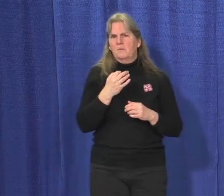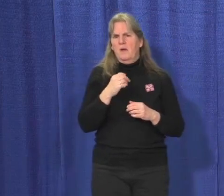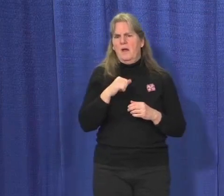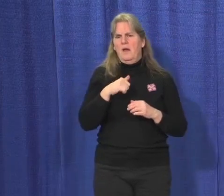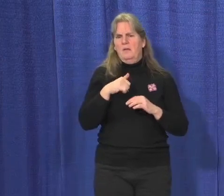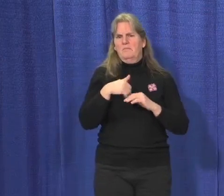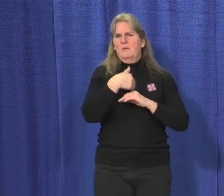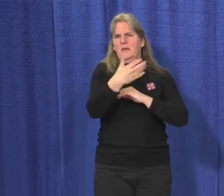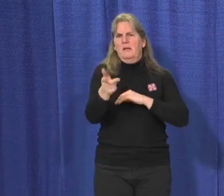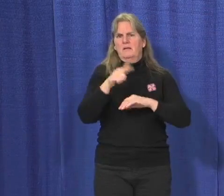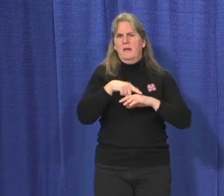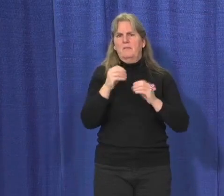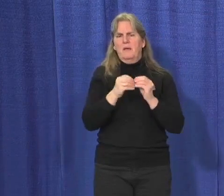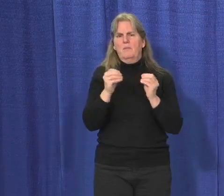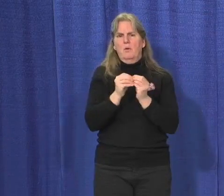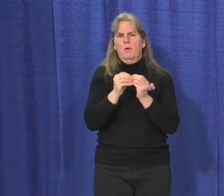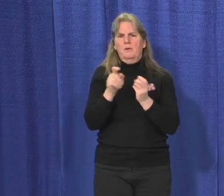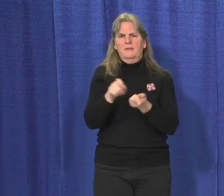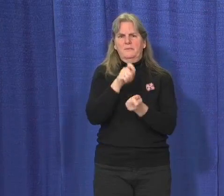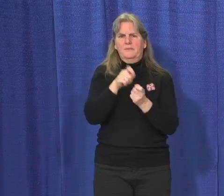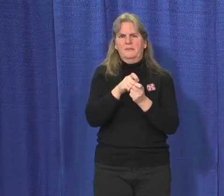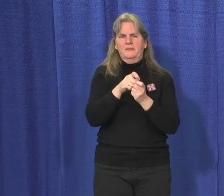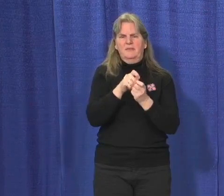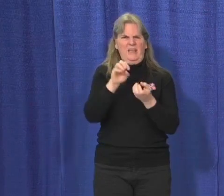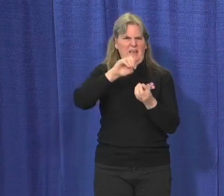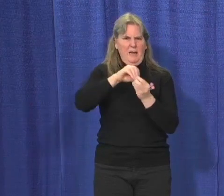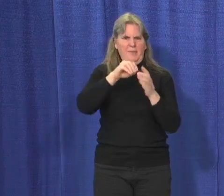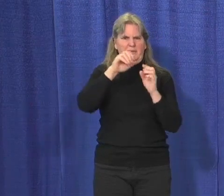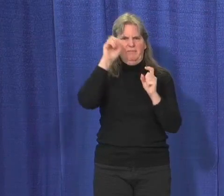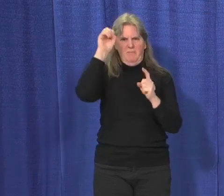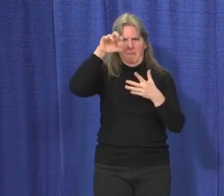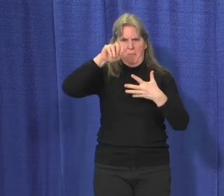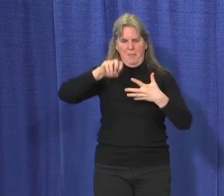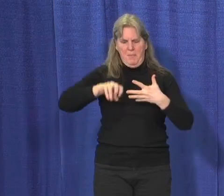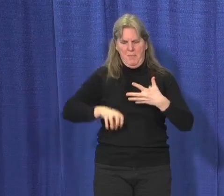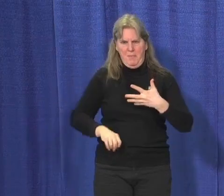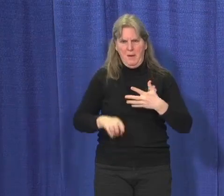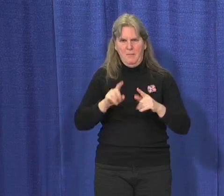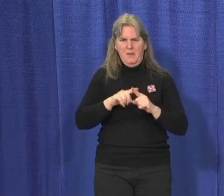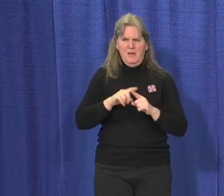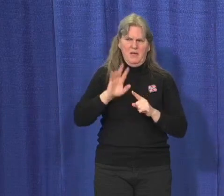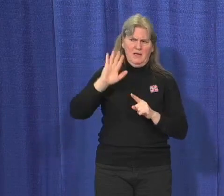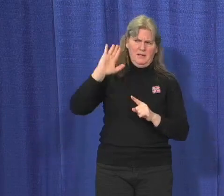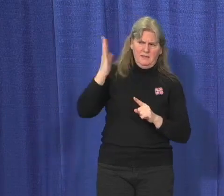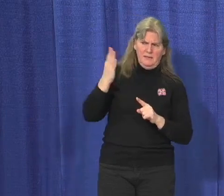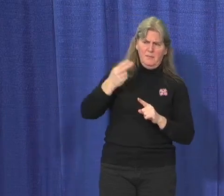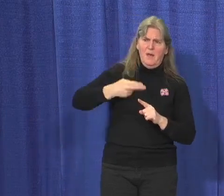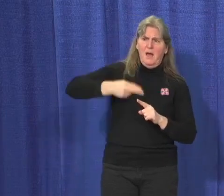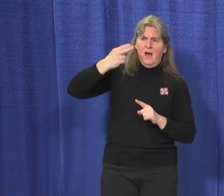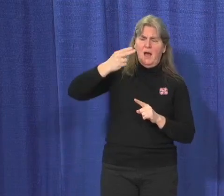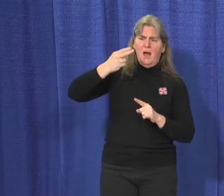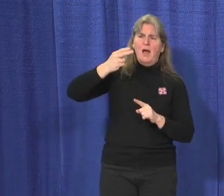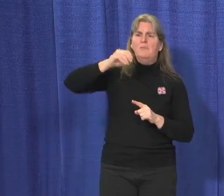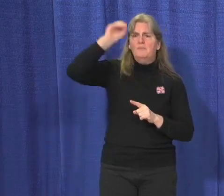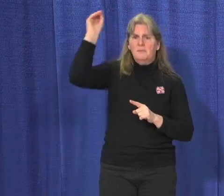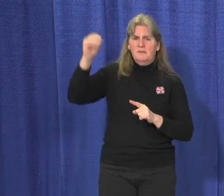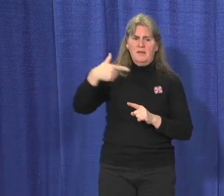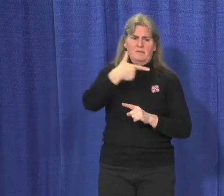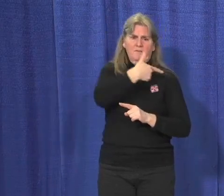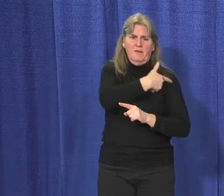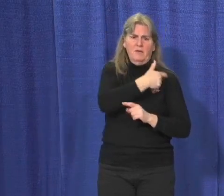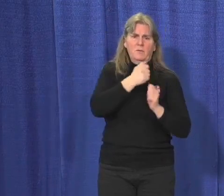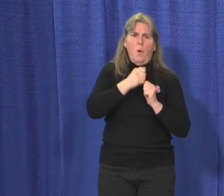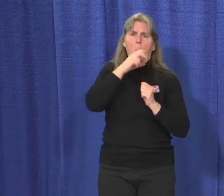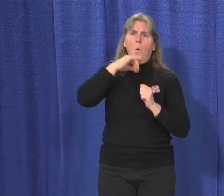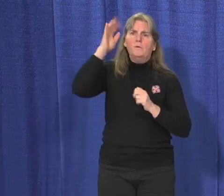updates as well about that.